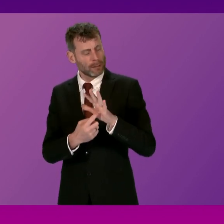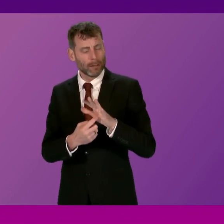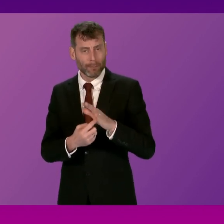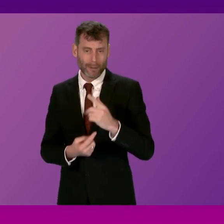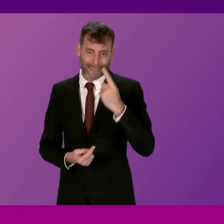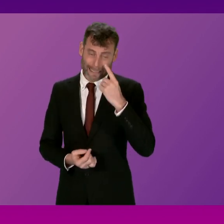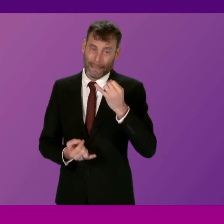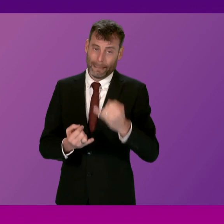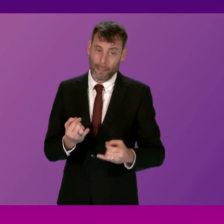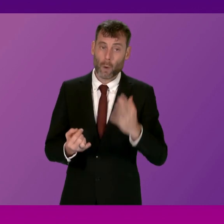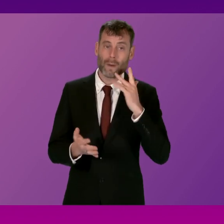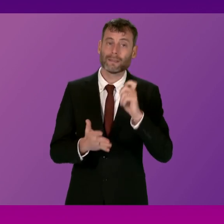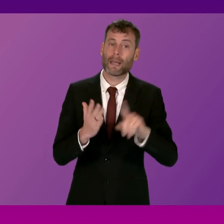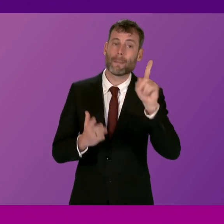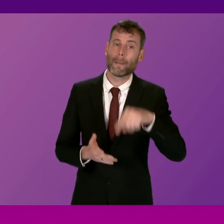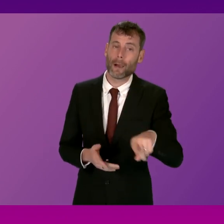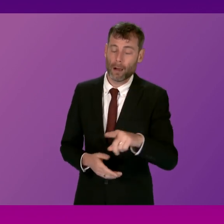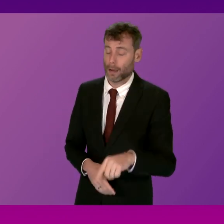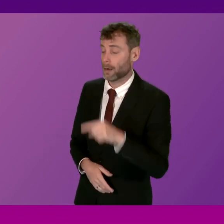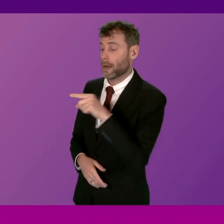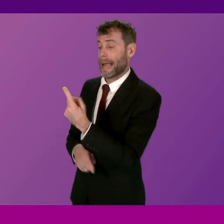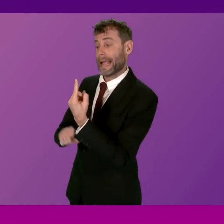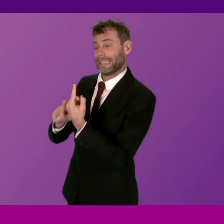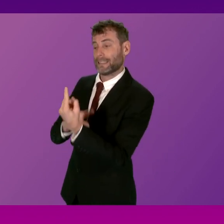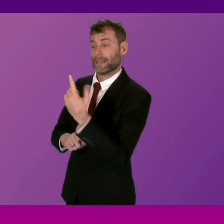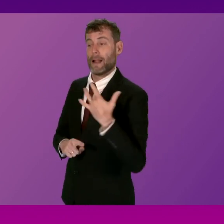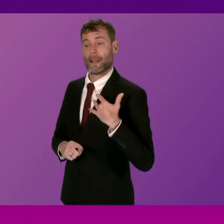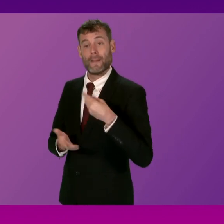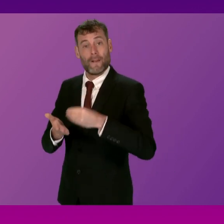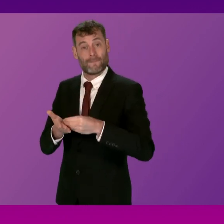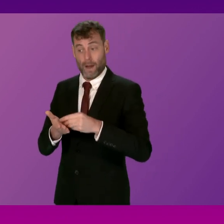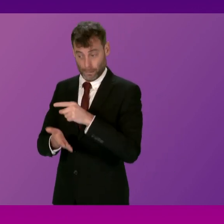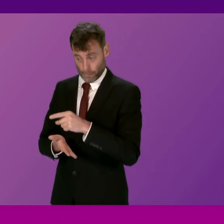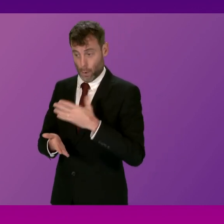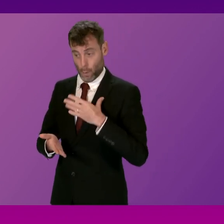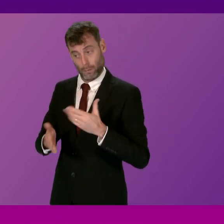The reopening of the independent living fund, along with the commitment to develop and implement